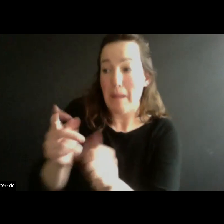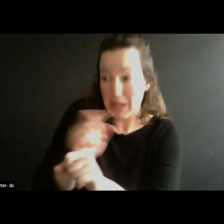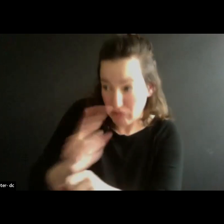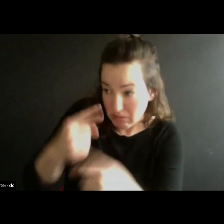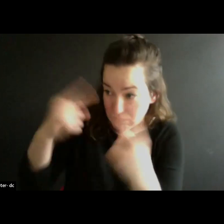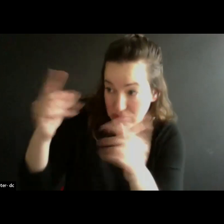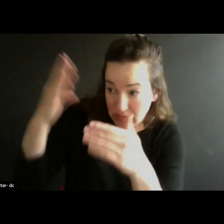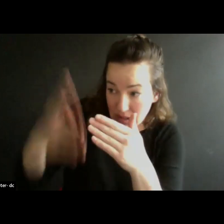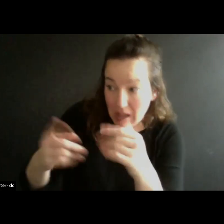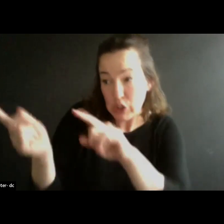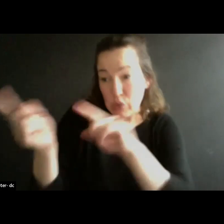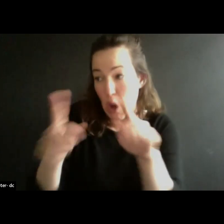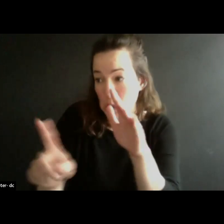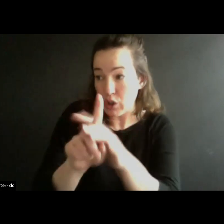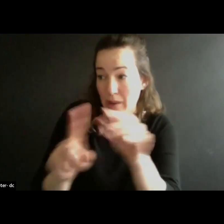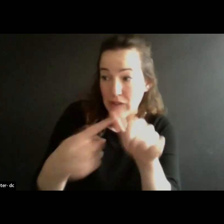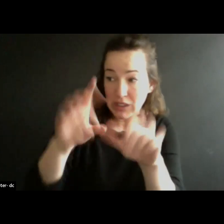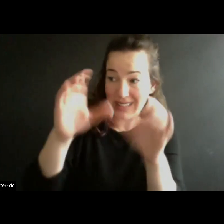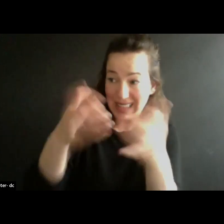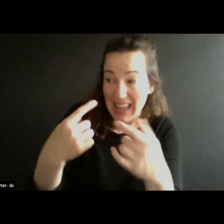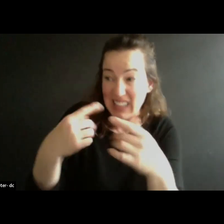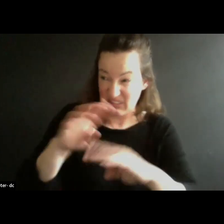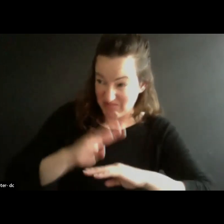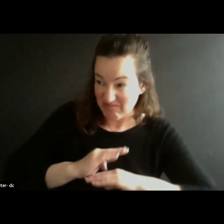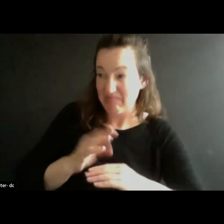actually attended it was you know what they what they needed. And they actually received